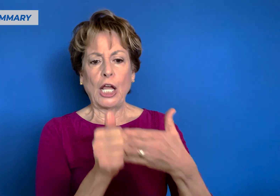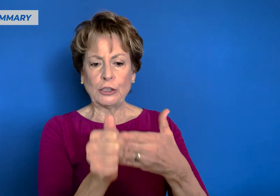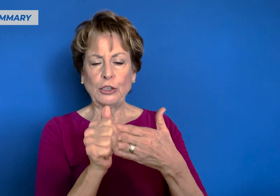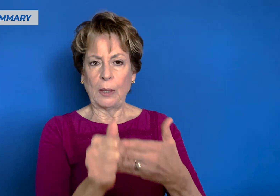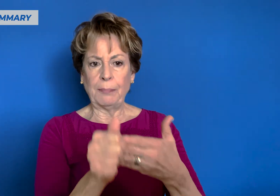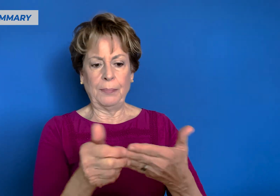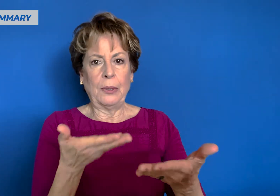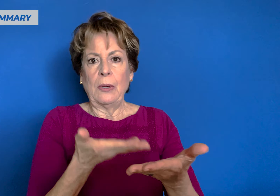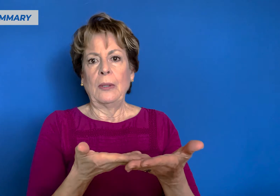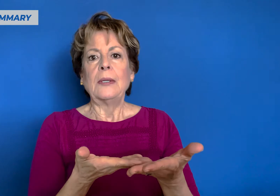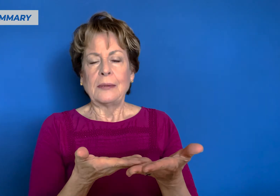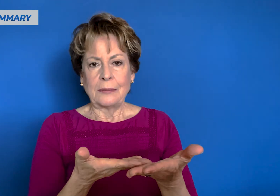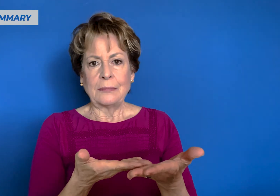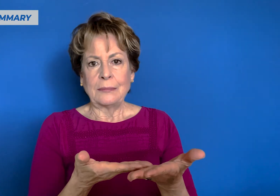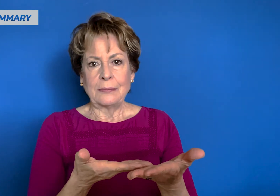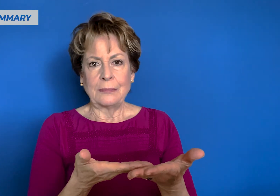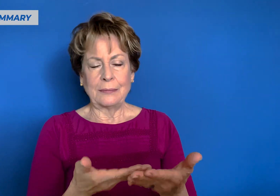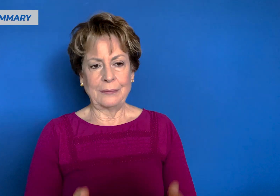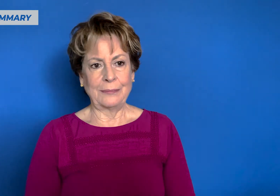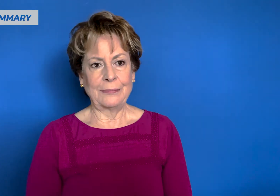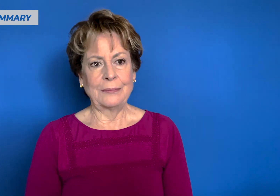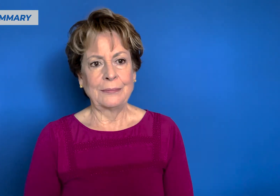Next are the expectations of this position under “Leadership”.